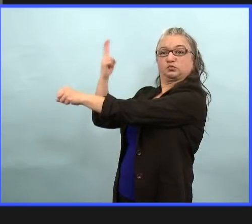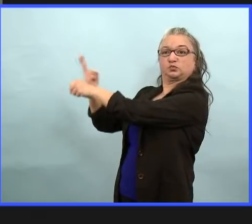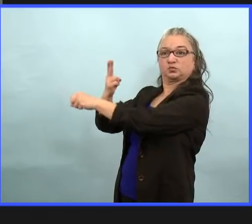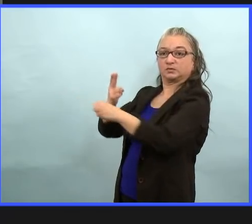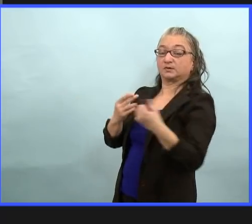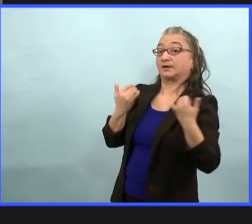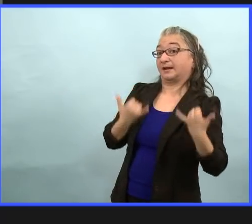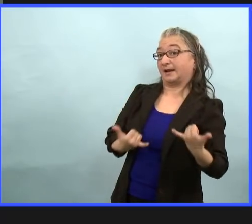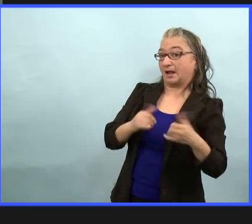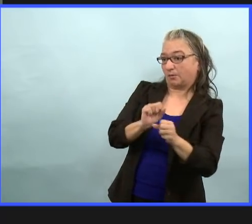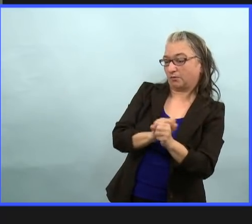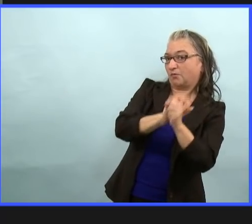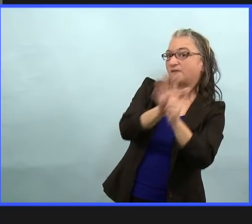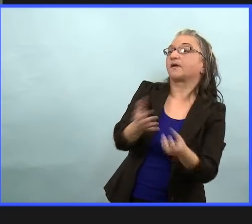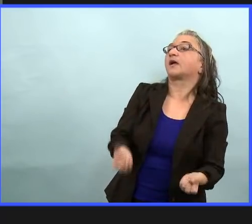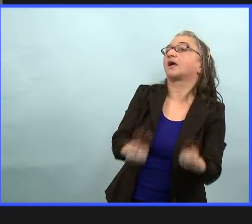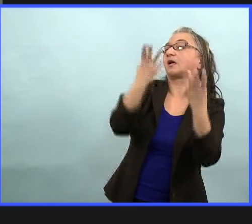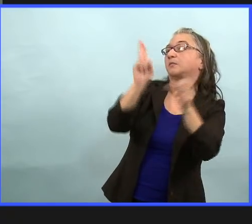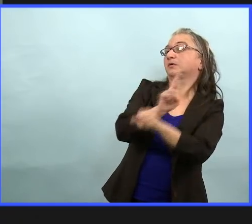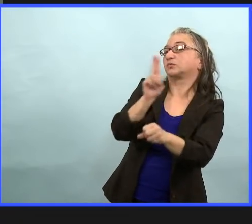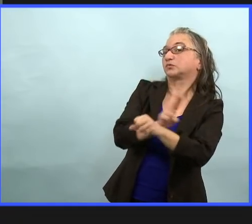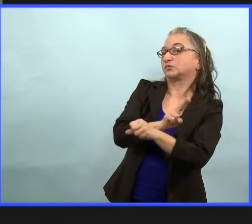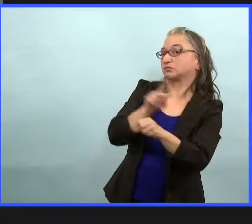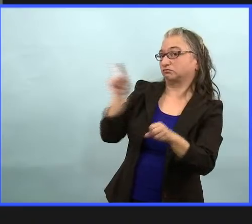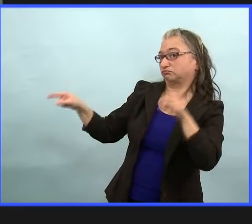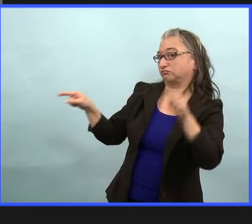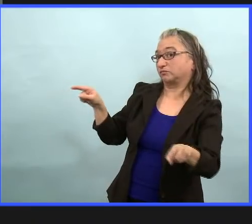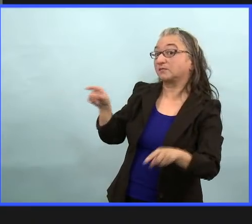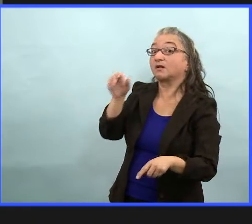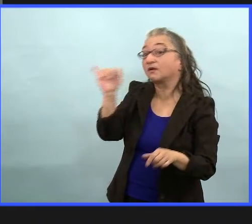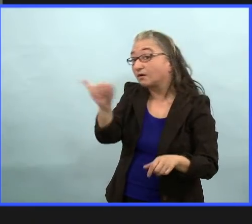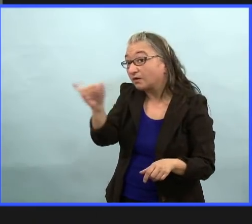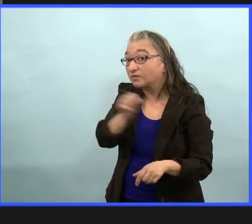you mentioned some of the you know healthcare worker burnout delayed surgeries and things